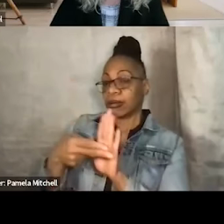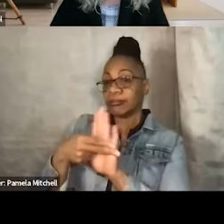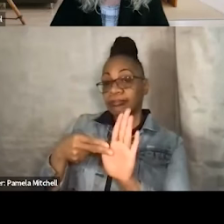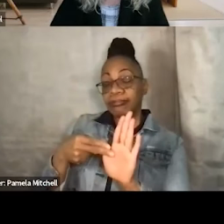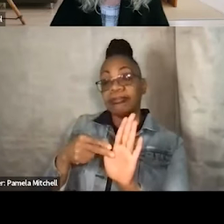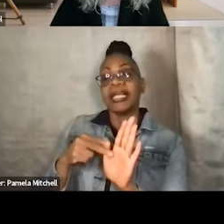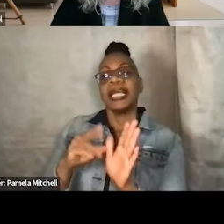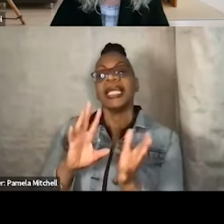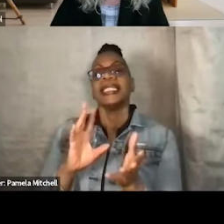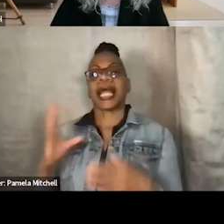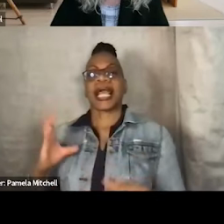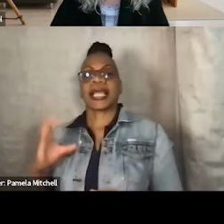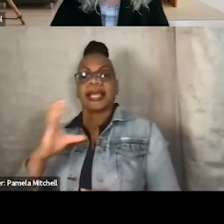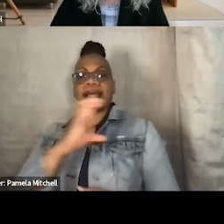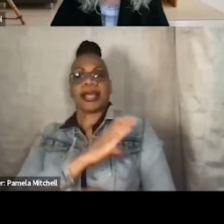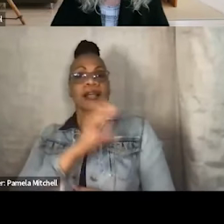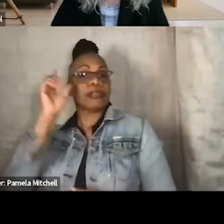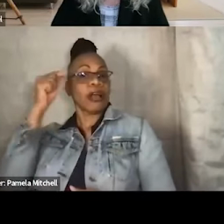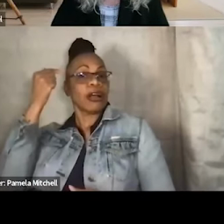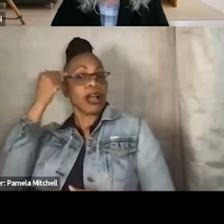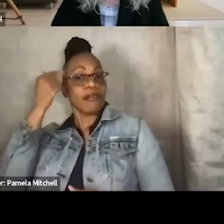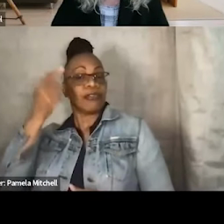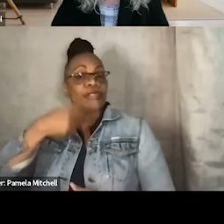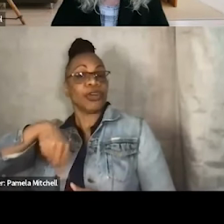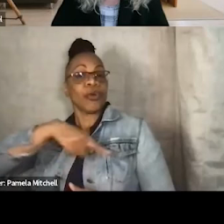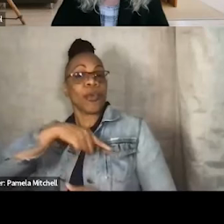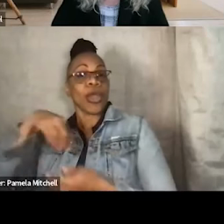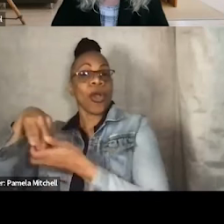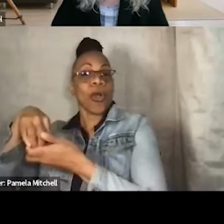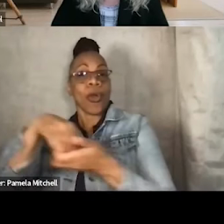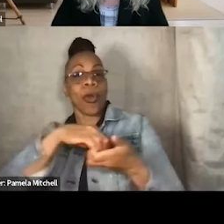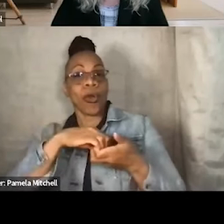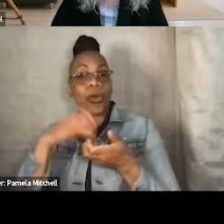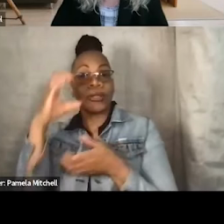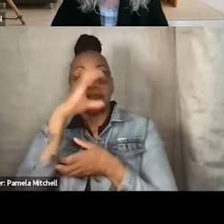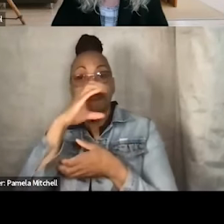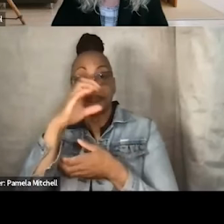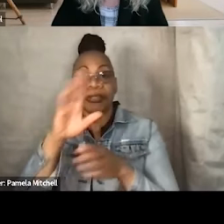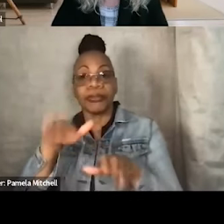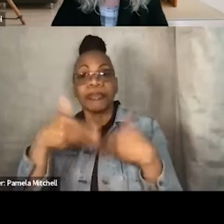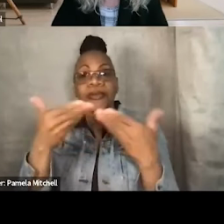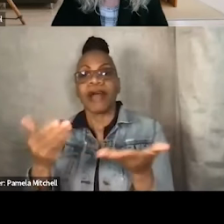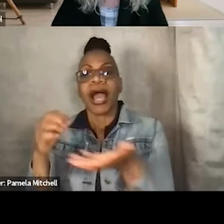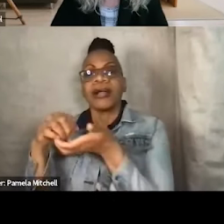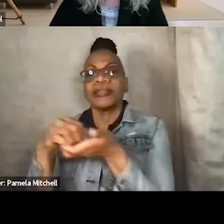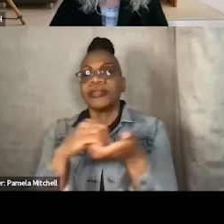And so we are a regional coordinating body that seeks to provide cooperative planning and coordination